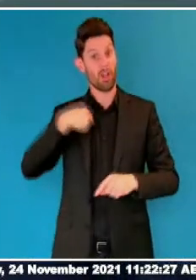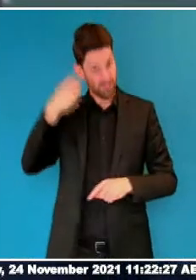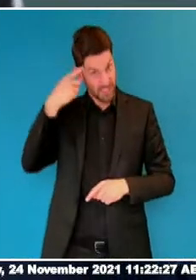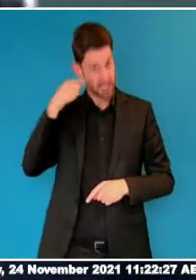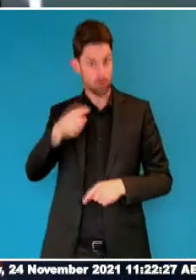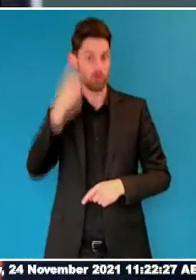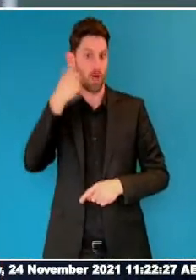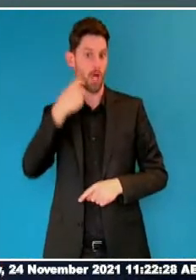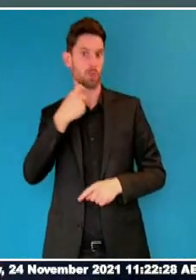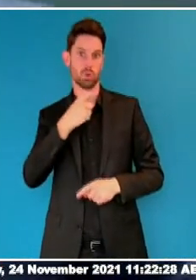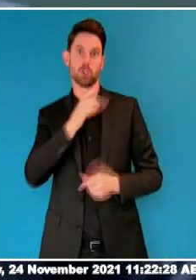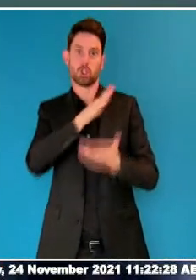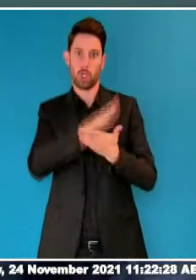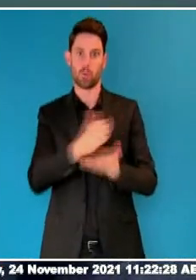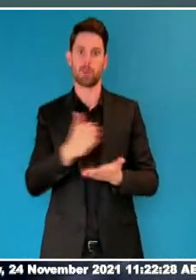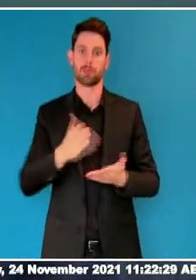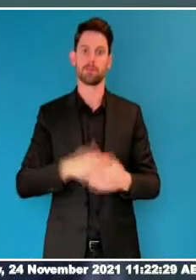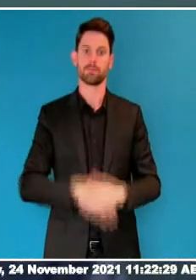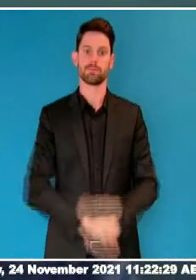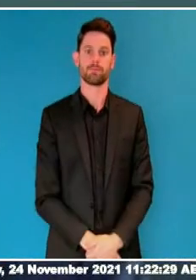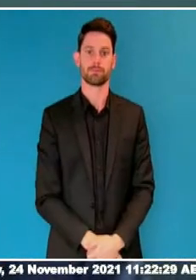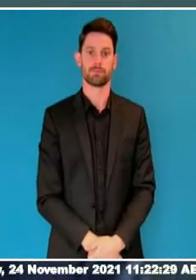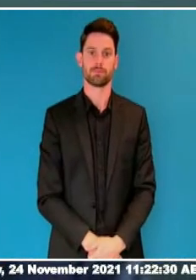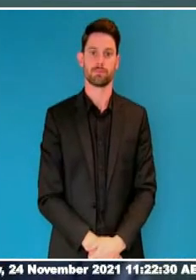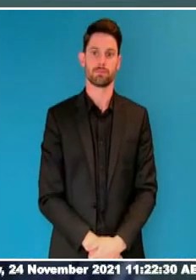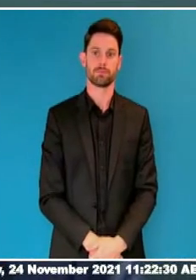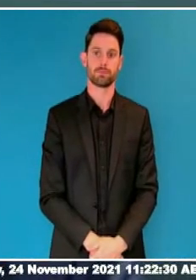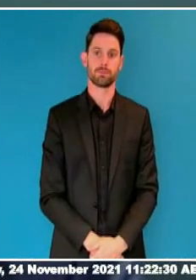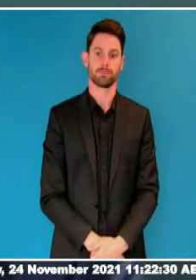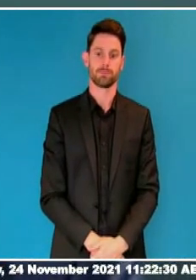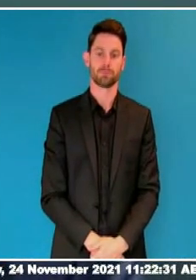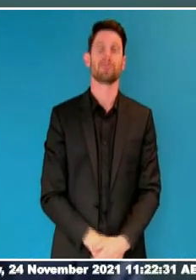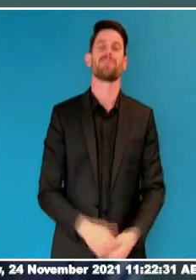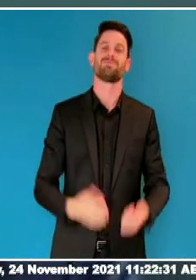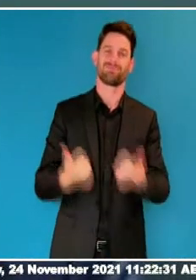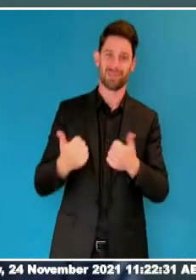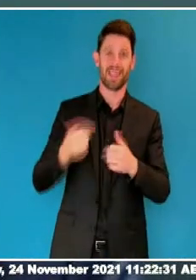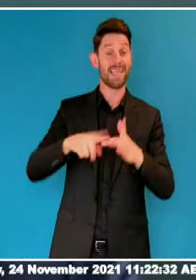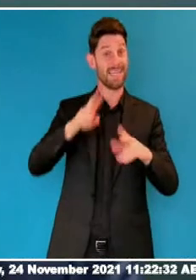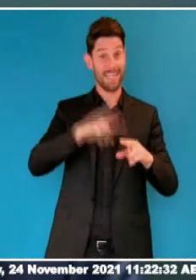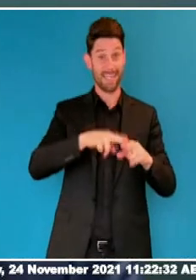issues. COMMISSIONER RYAN: The final thing, when you take on a new franchisee, what sort